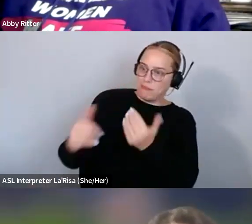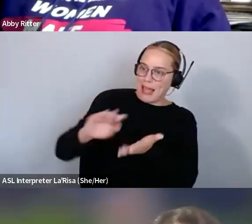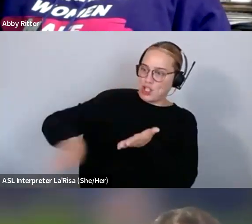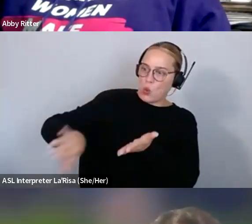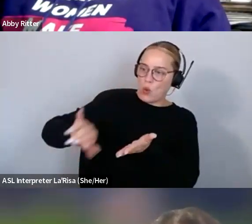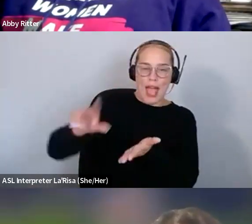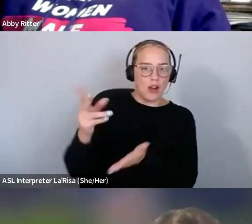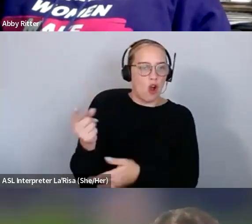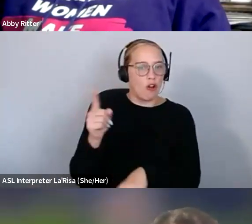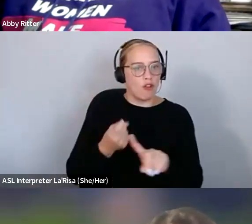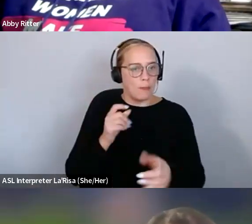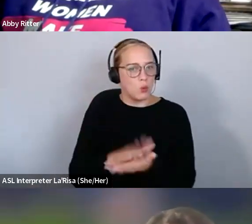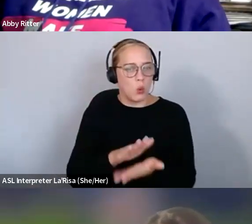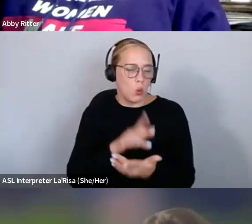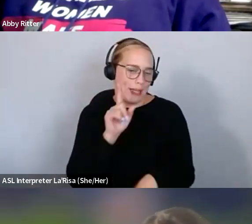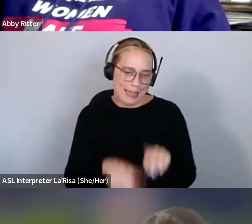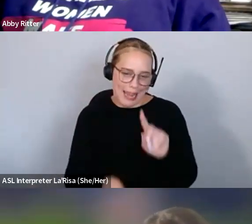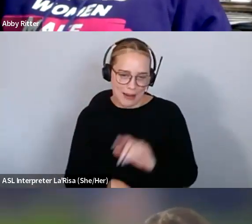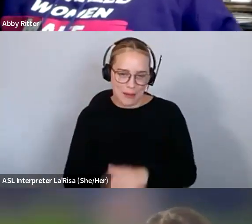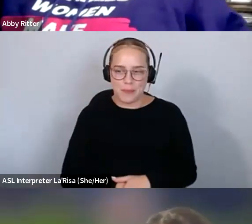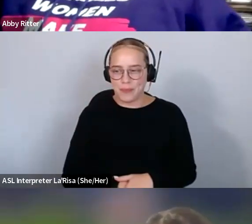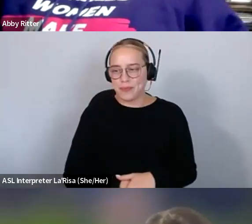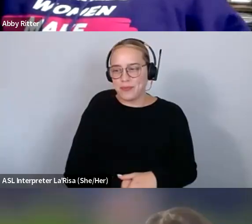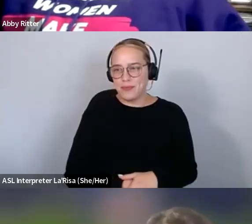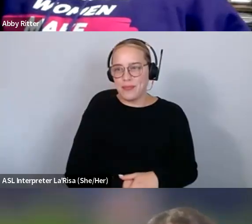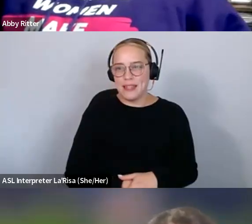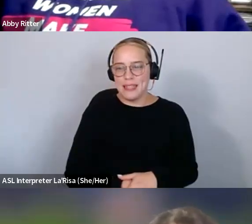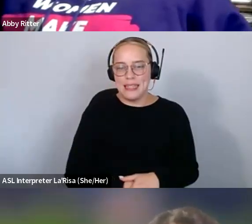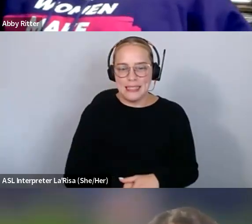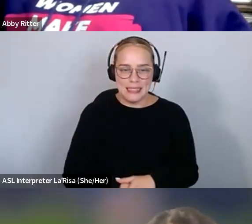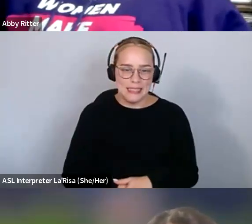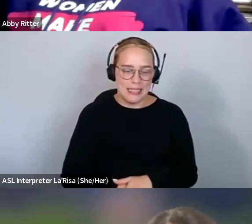That would, again, be an individual basis they could work out. There is no reason to categorically exclude the stock from campus. I think I went over